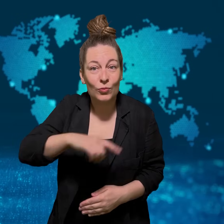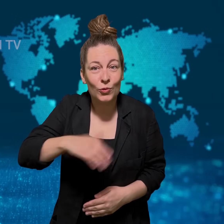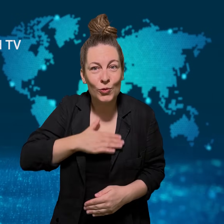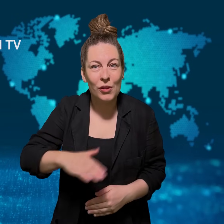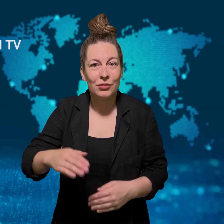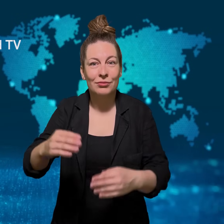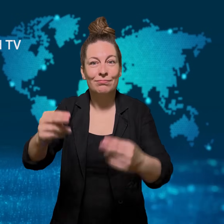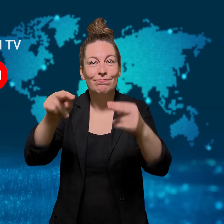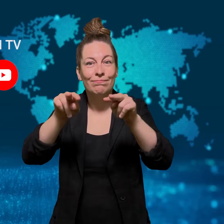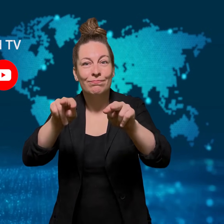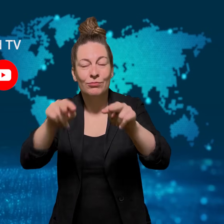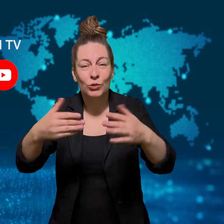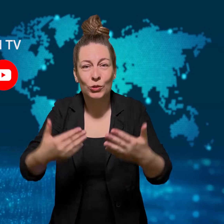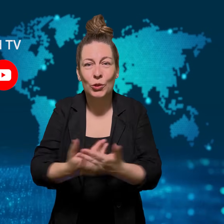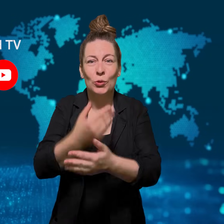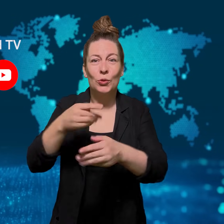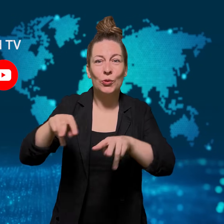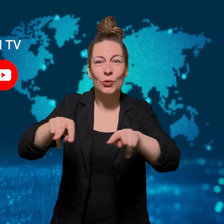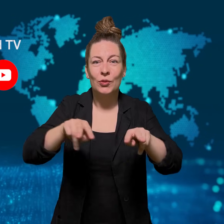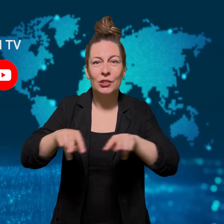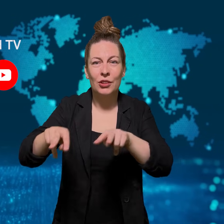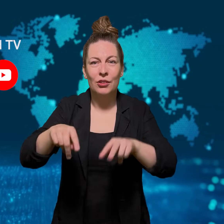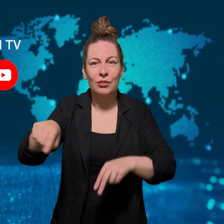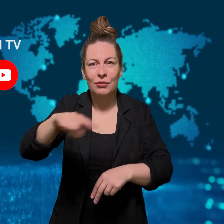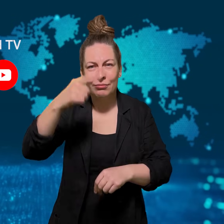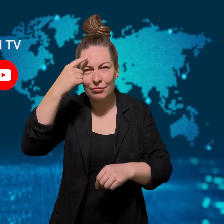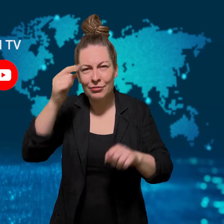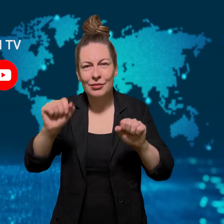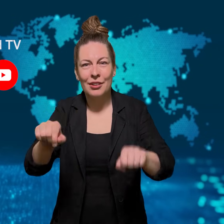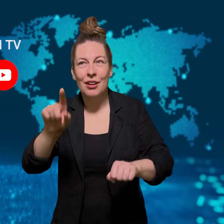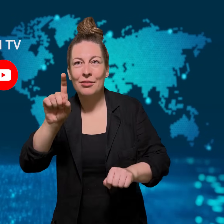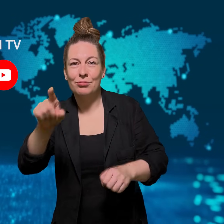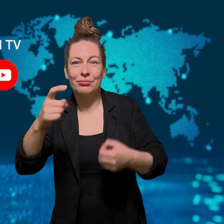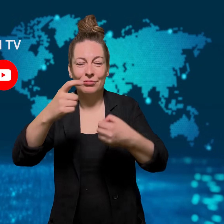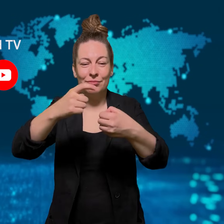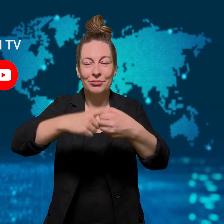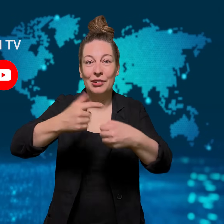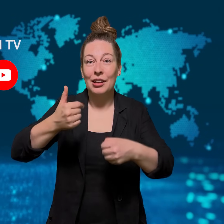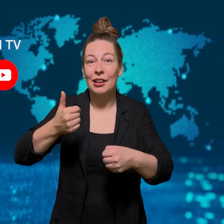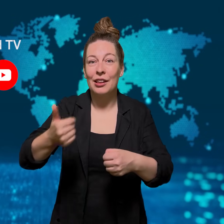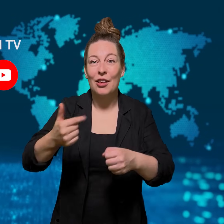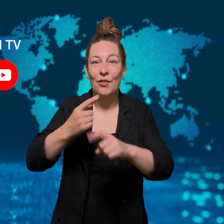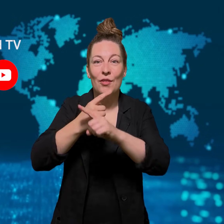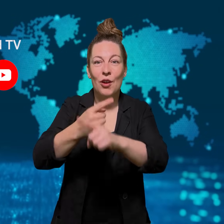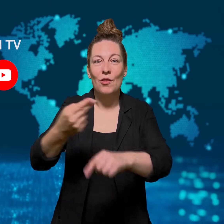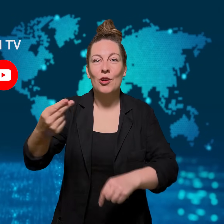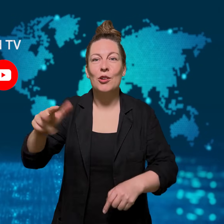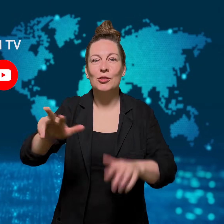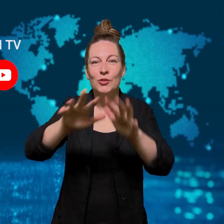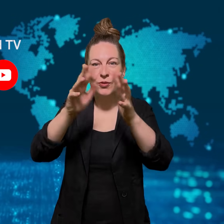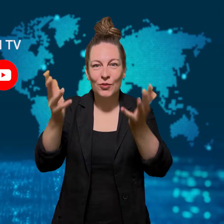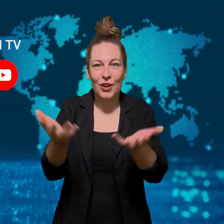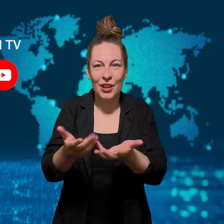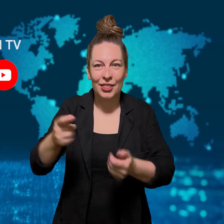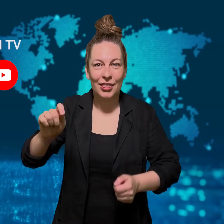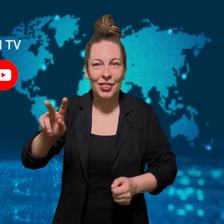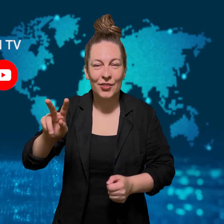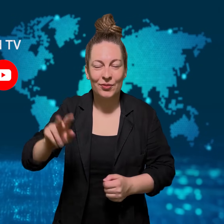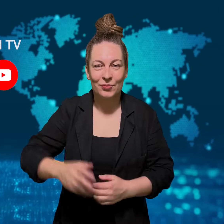Don't forget to subscribe, like, and follow H3 World TV to get new video updates!